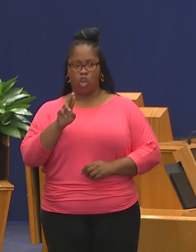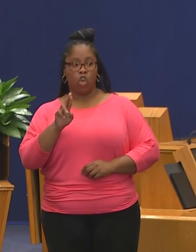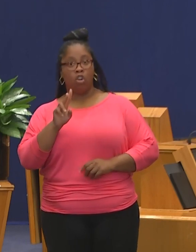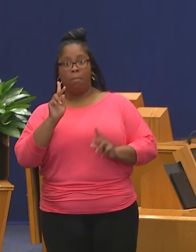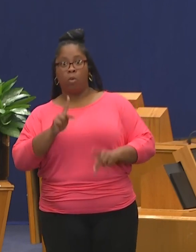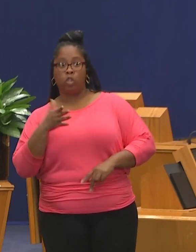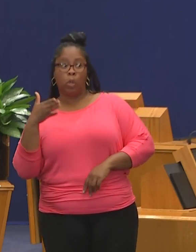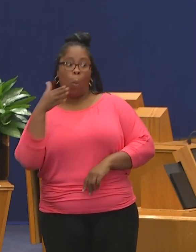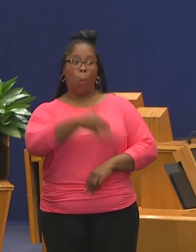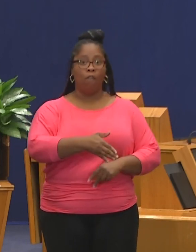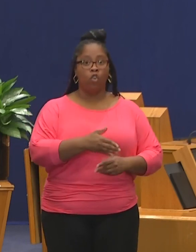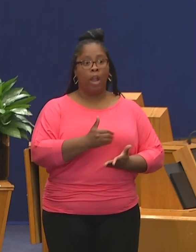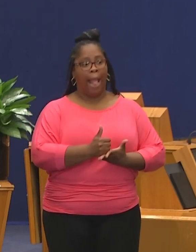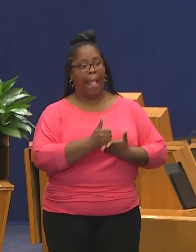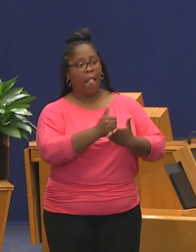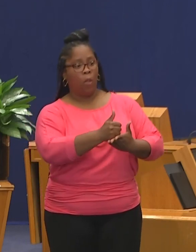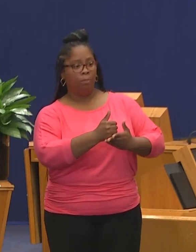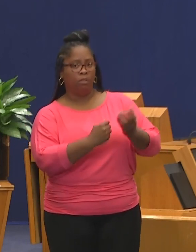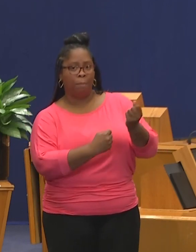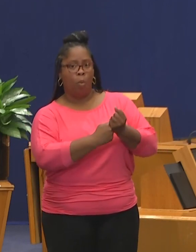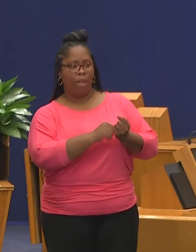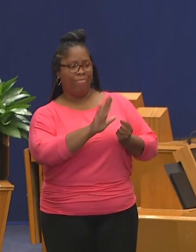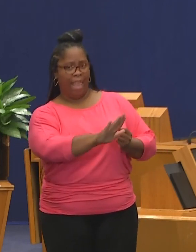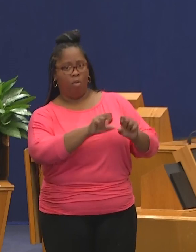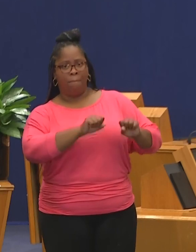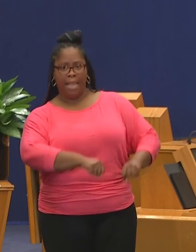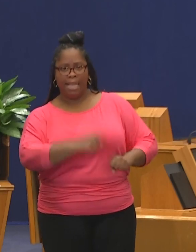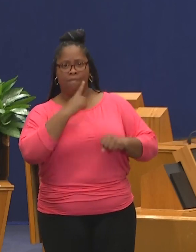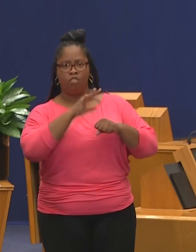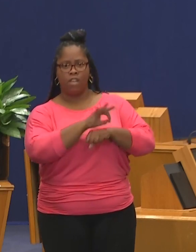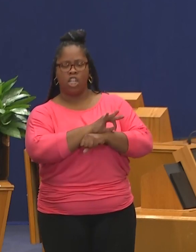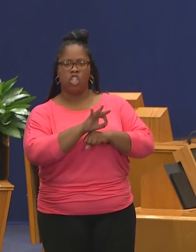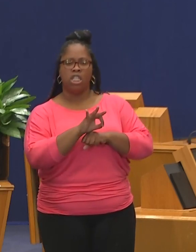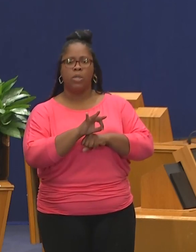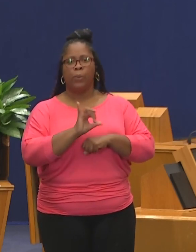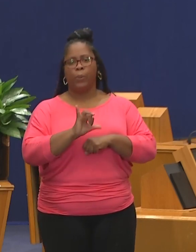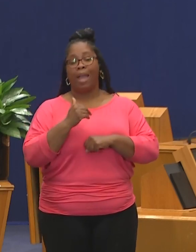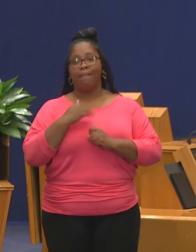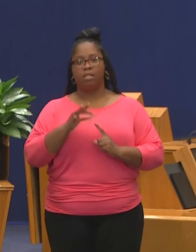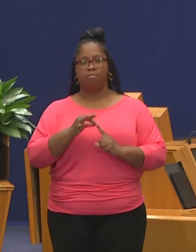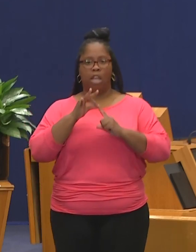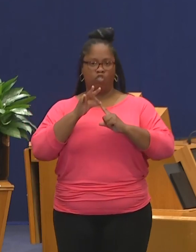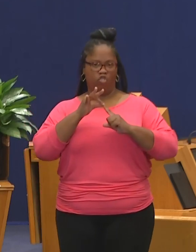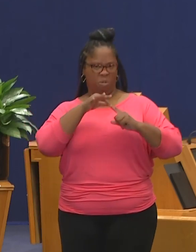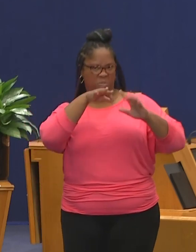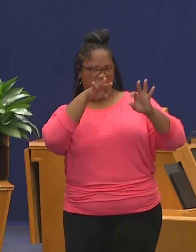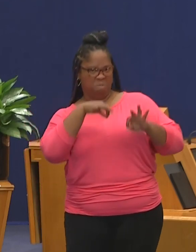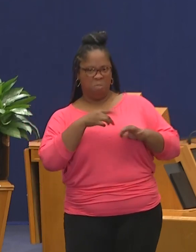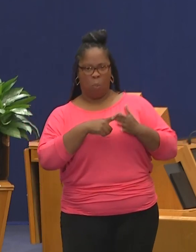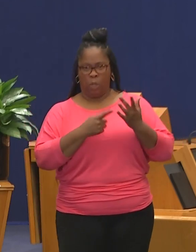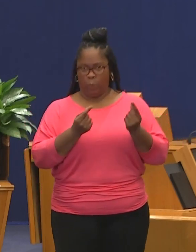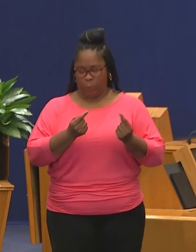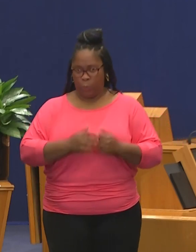EVERY DAY TO BE IN THEIR LIVES TO SUPPORT THEIR ABILITY TO